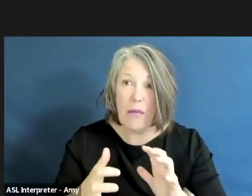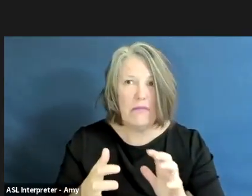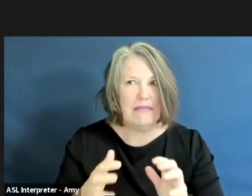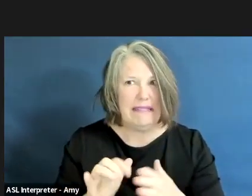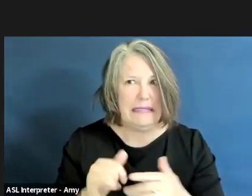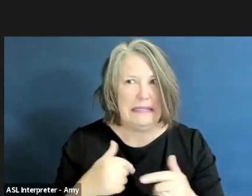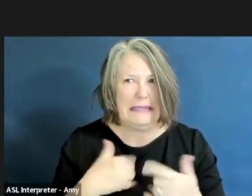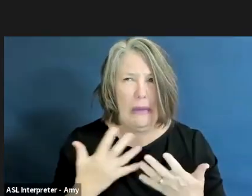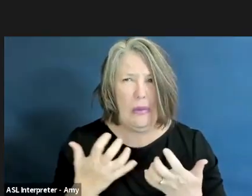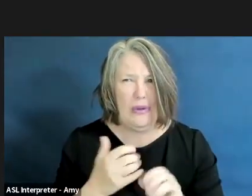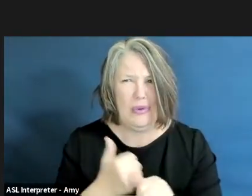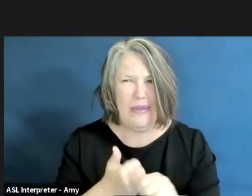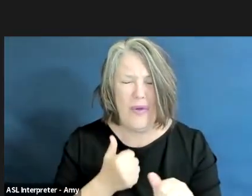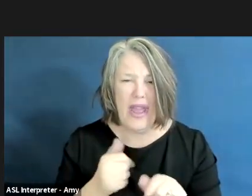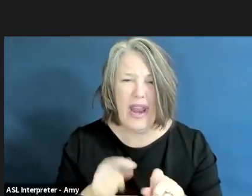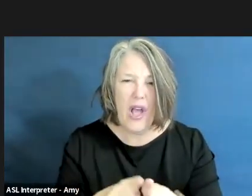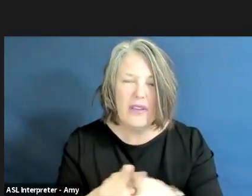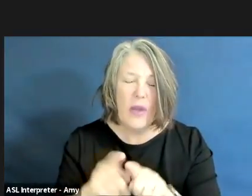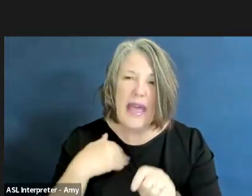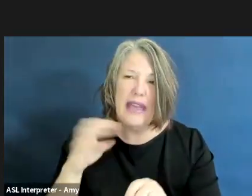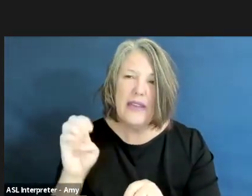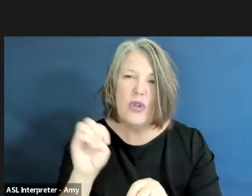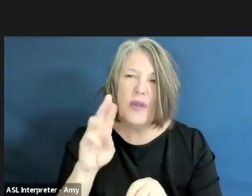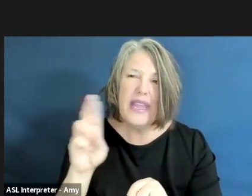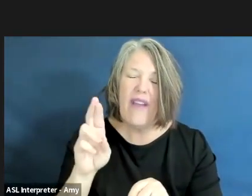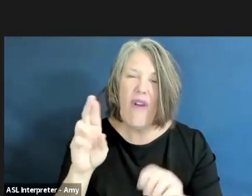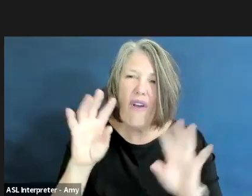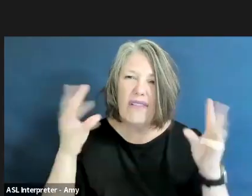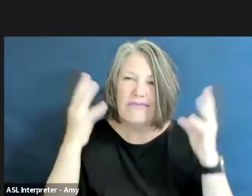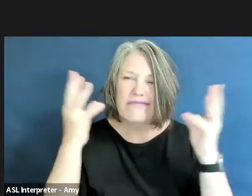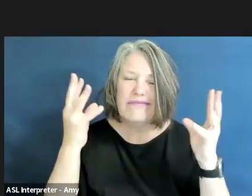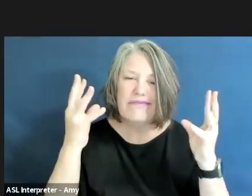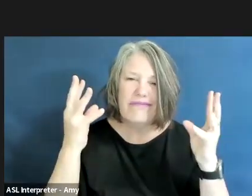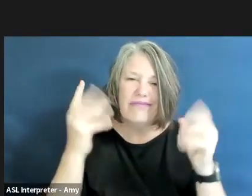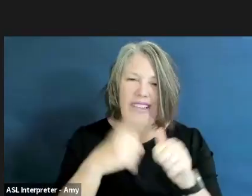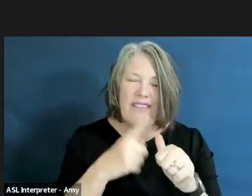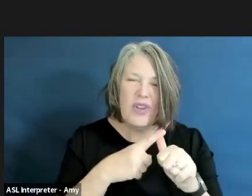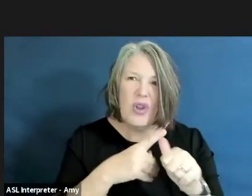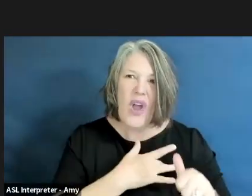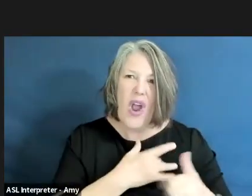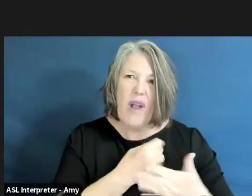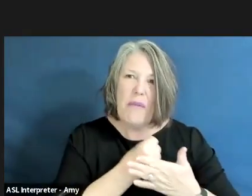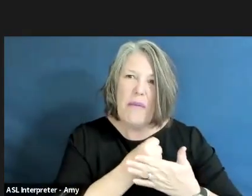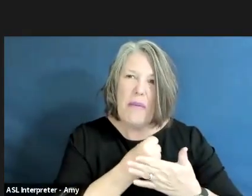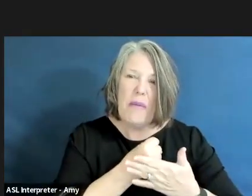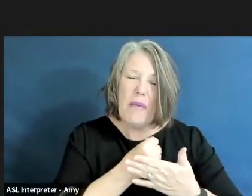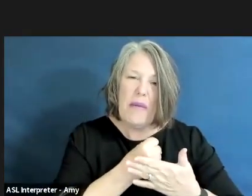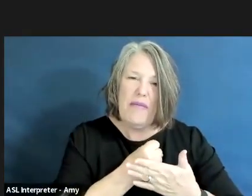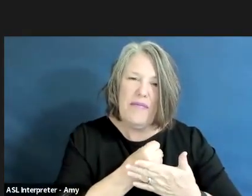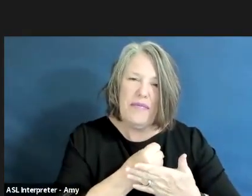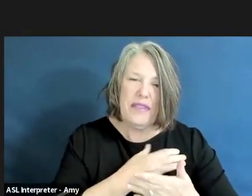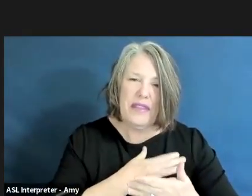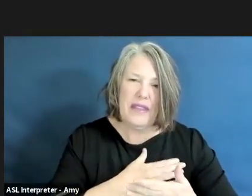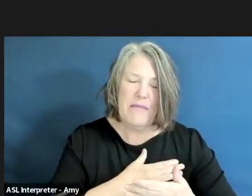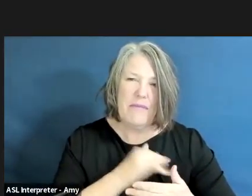I also had two ER trips during this time. The first was for heart palpitations. My in-laws, thank God for them,